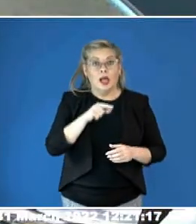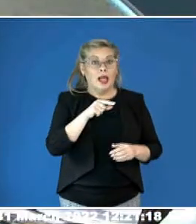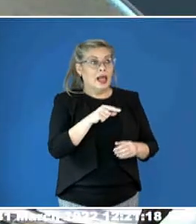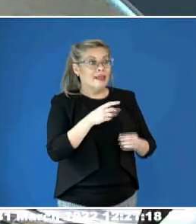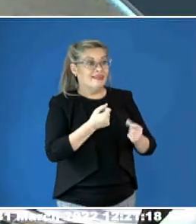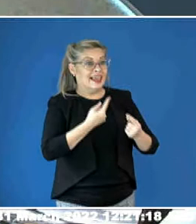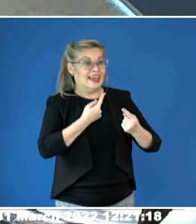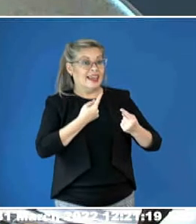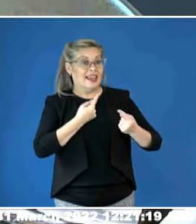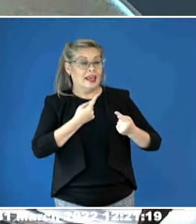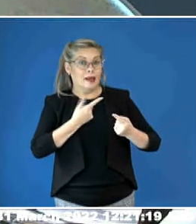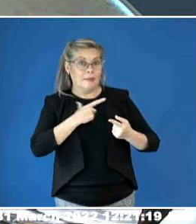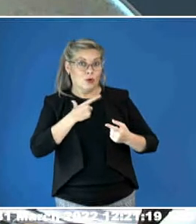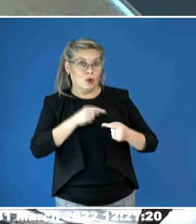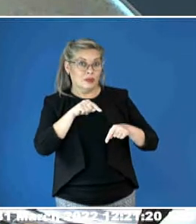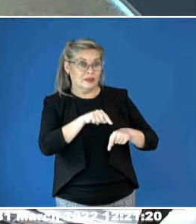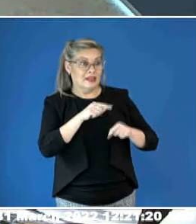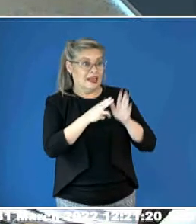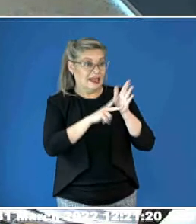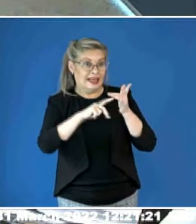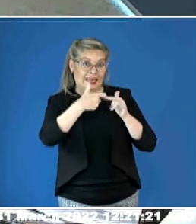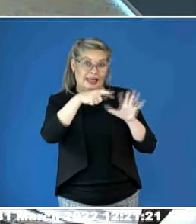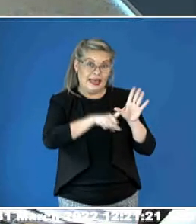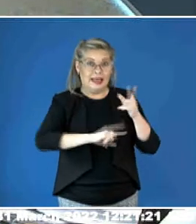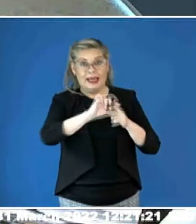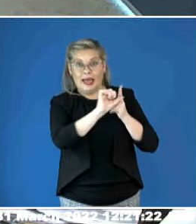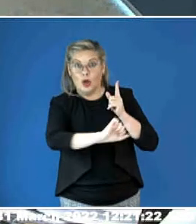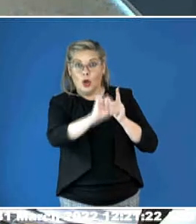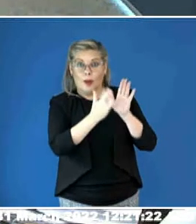the purposes of this hearing?